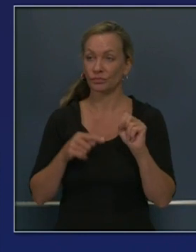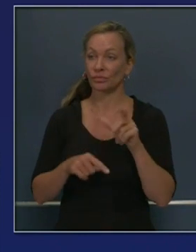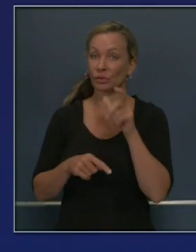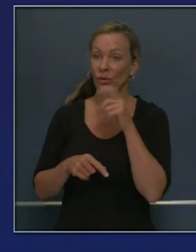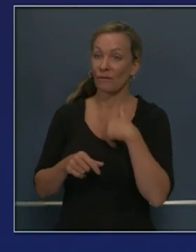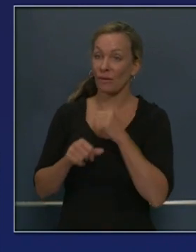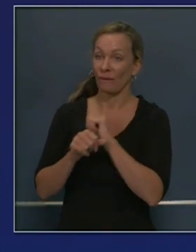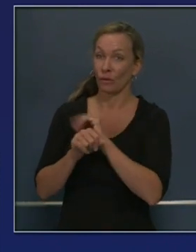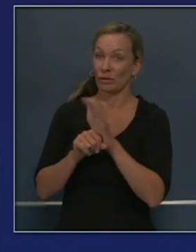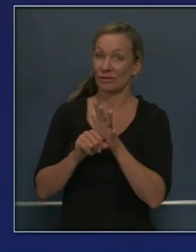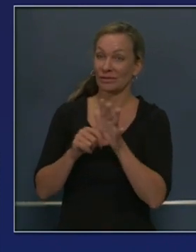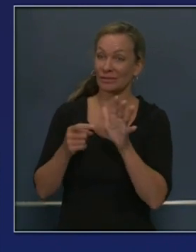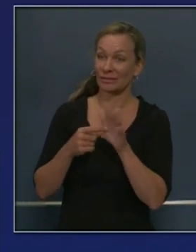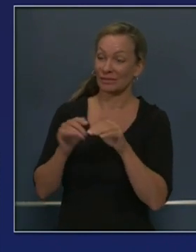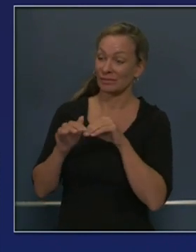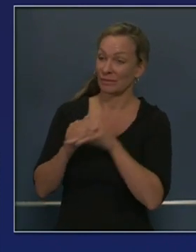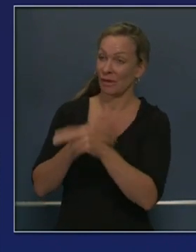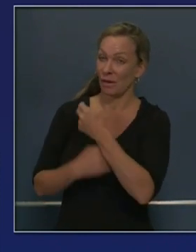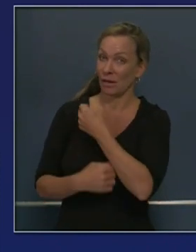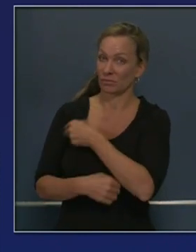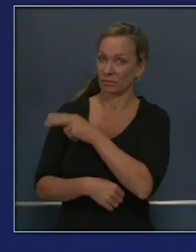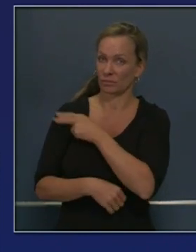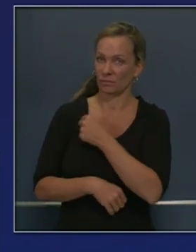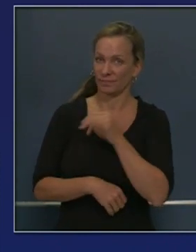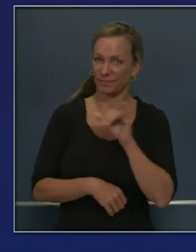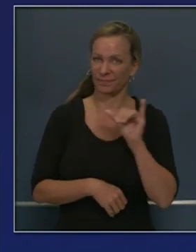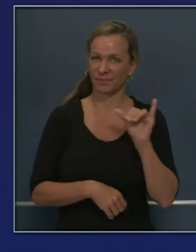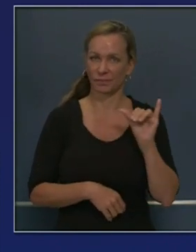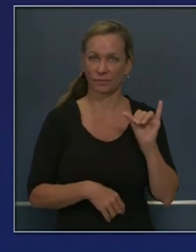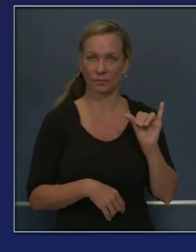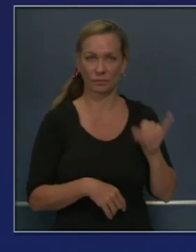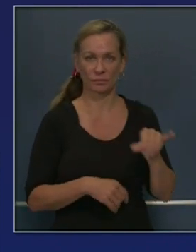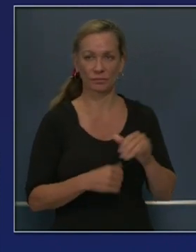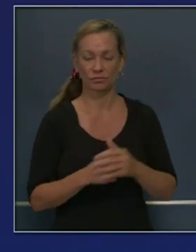PERIOD. 2.1% IN THIS LAST 24 HOUR